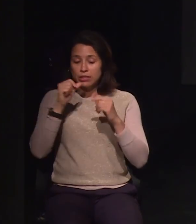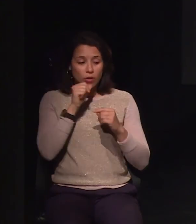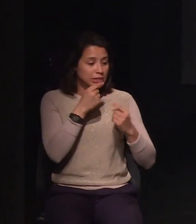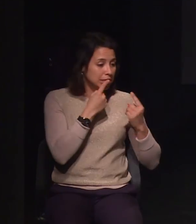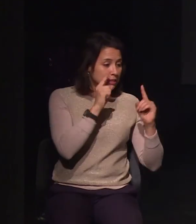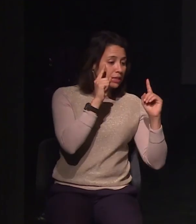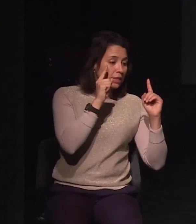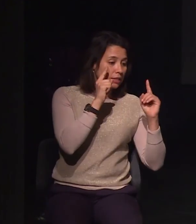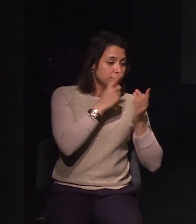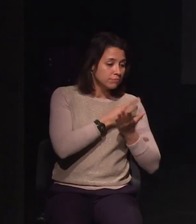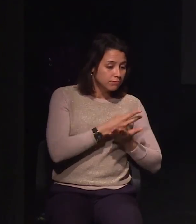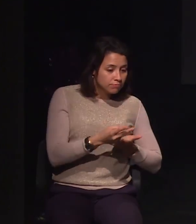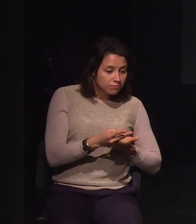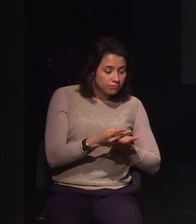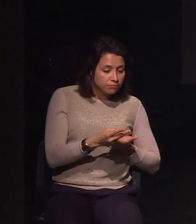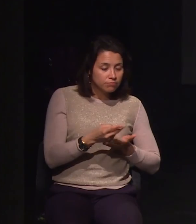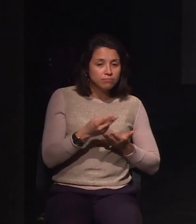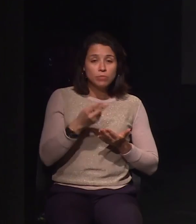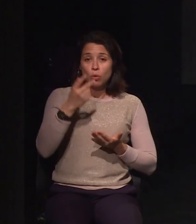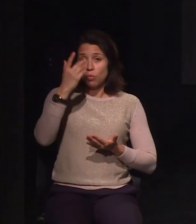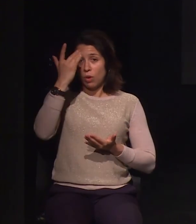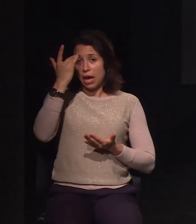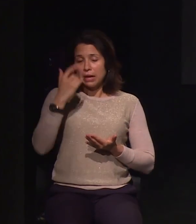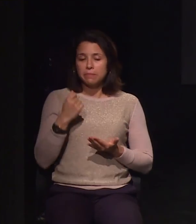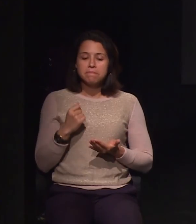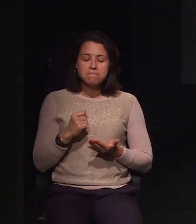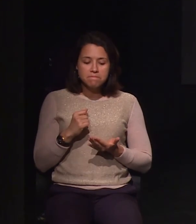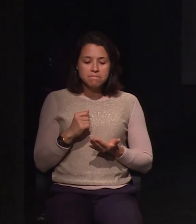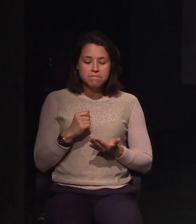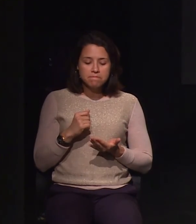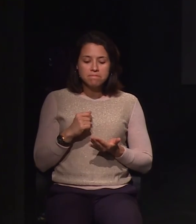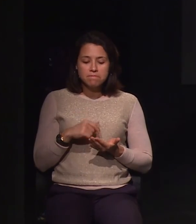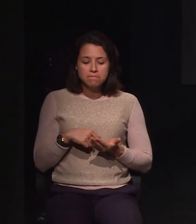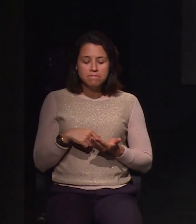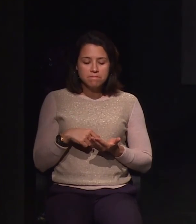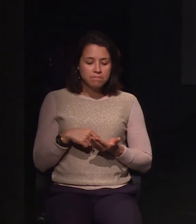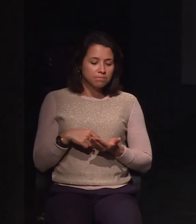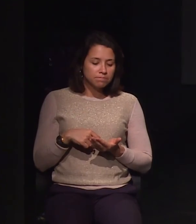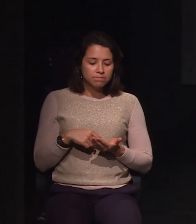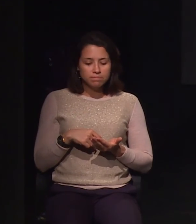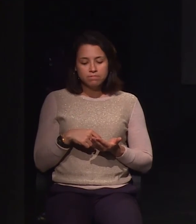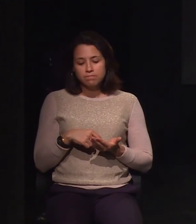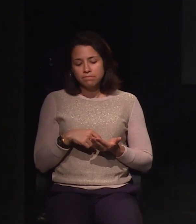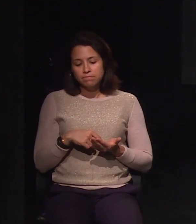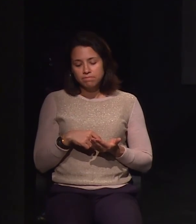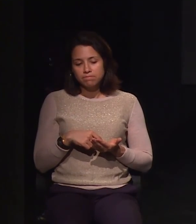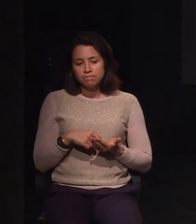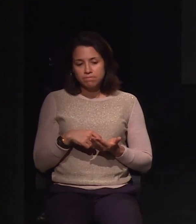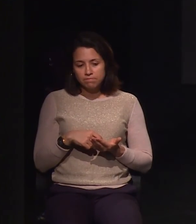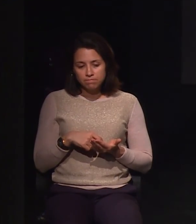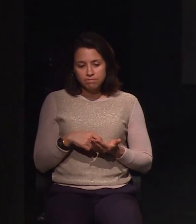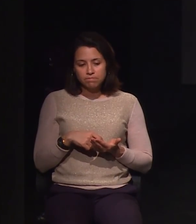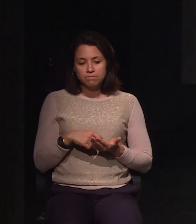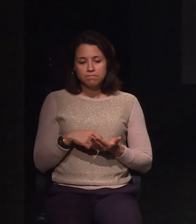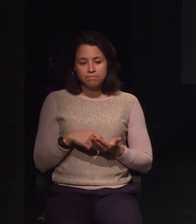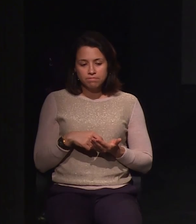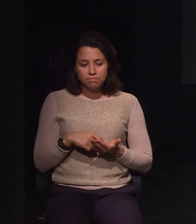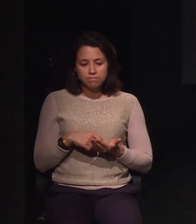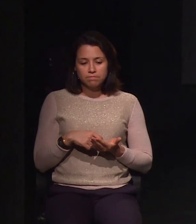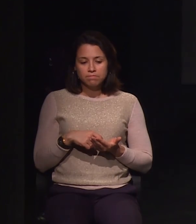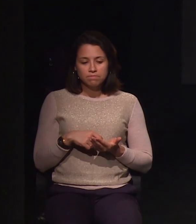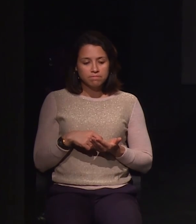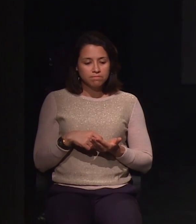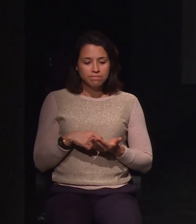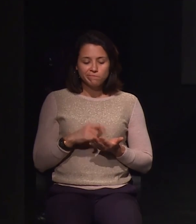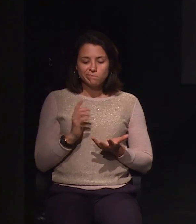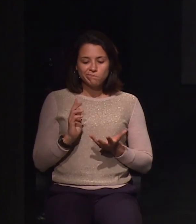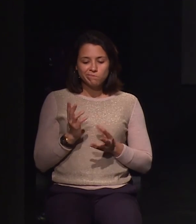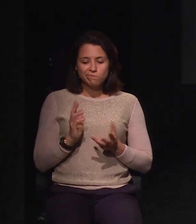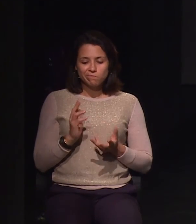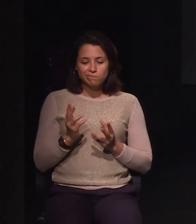succeed based on, it was never about the prettier aspects of stuff.